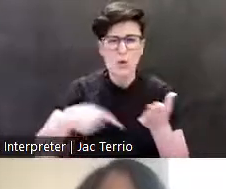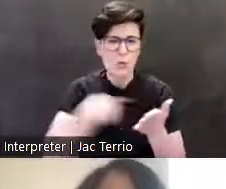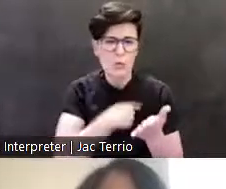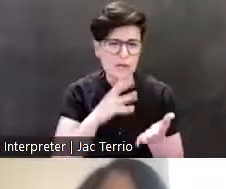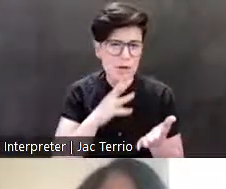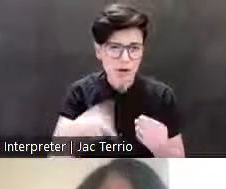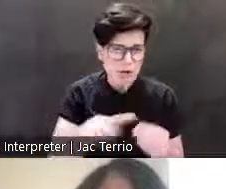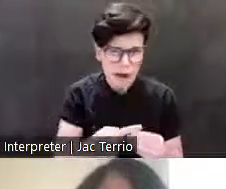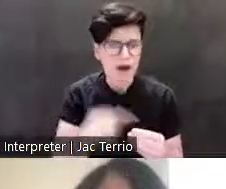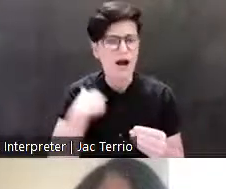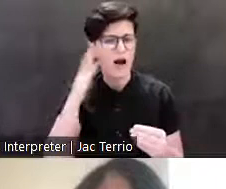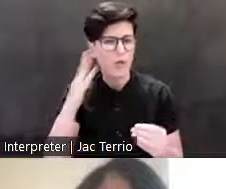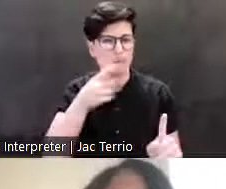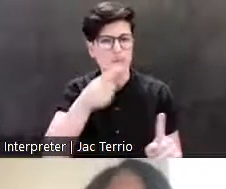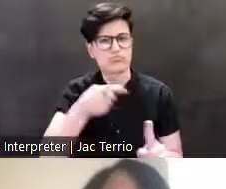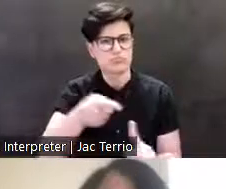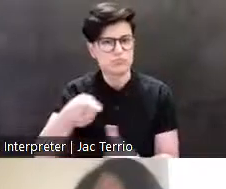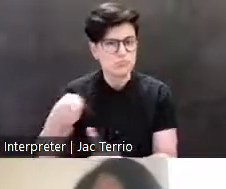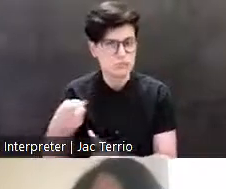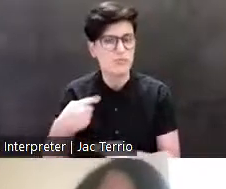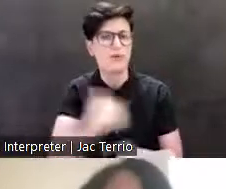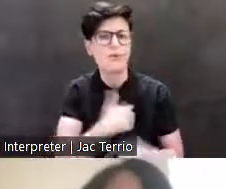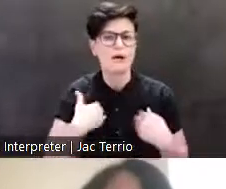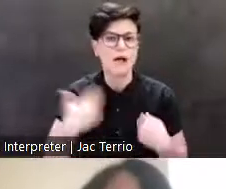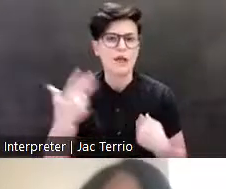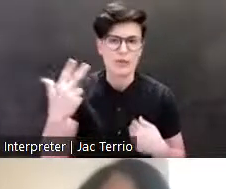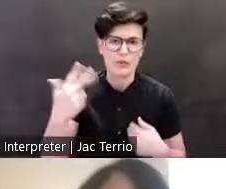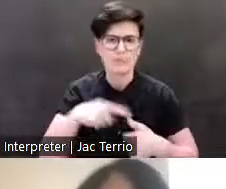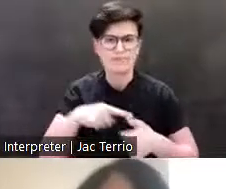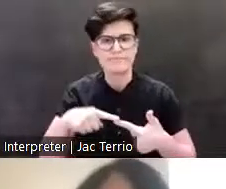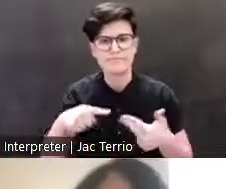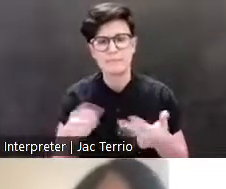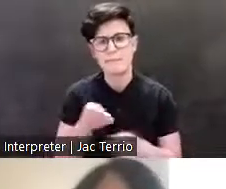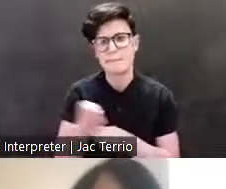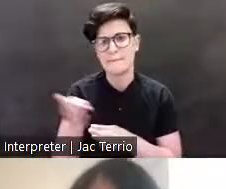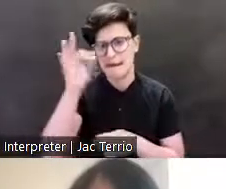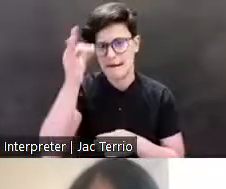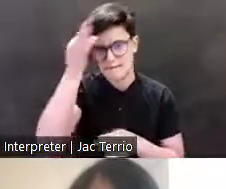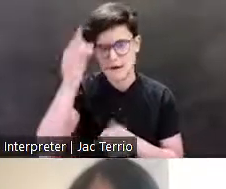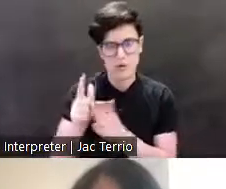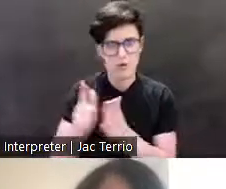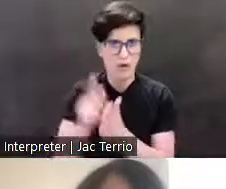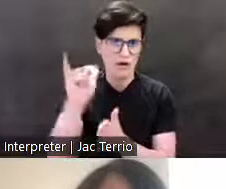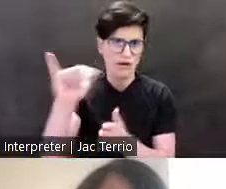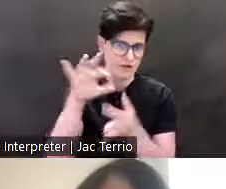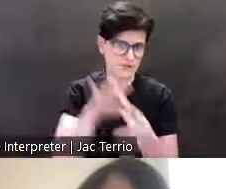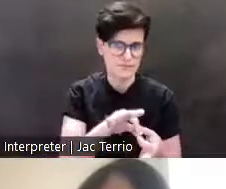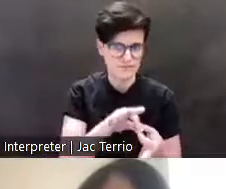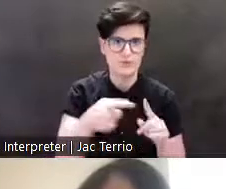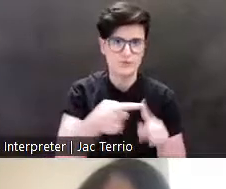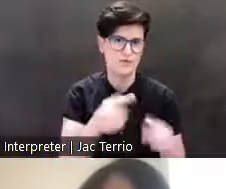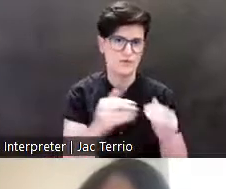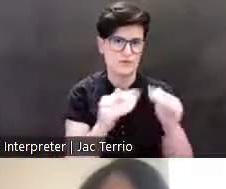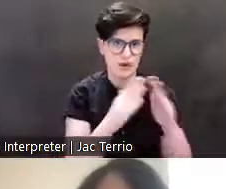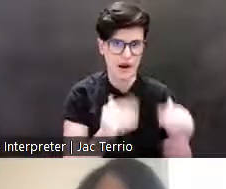There are three main federal laws that pertain to fair housing that we will talk about today.